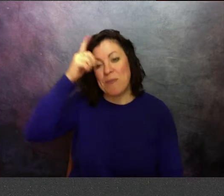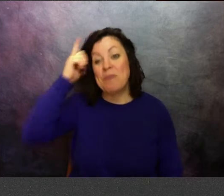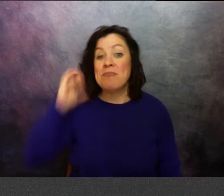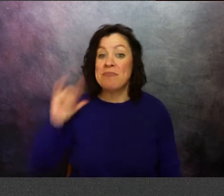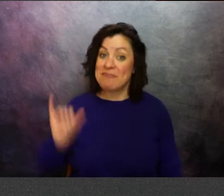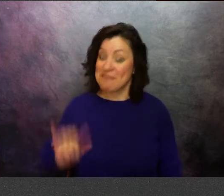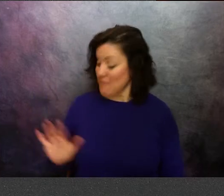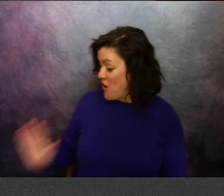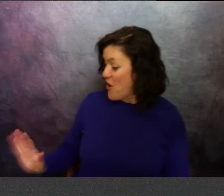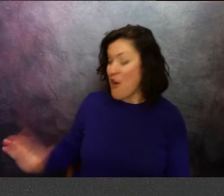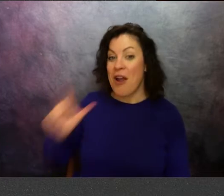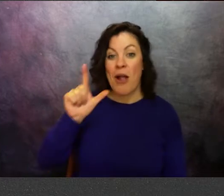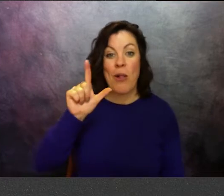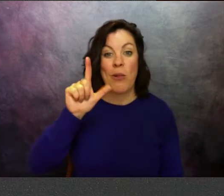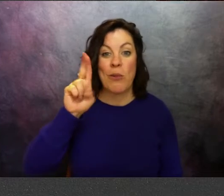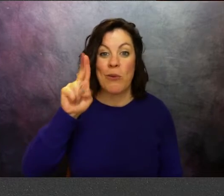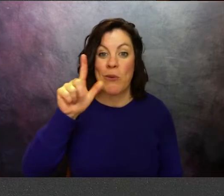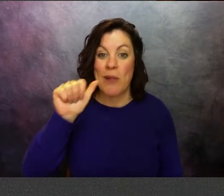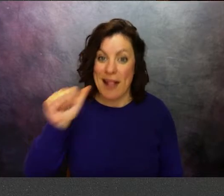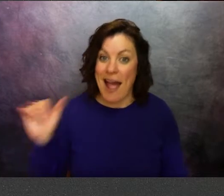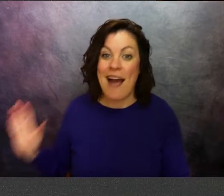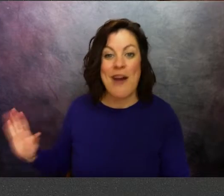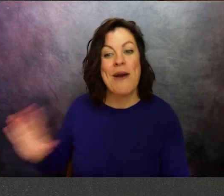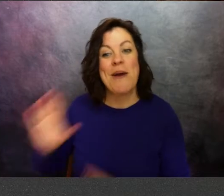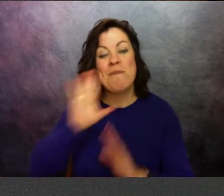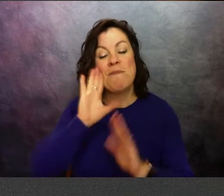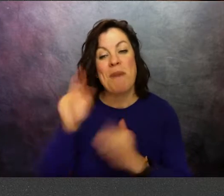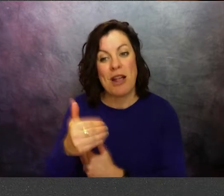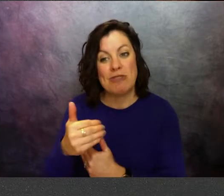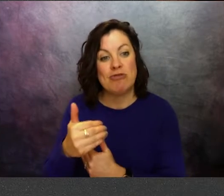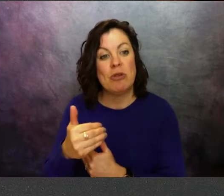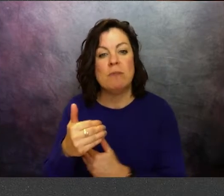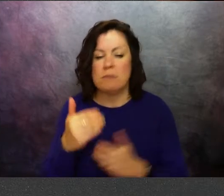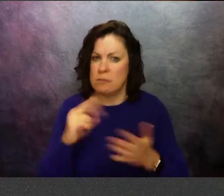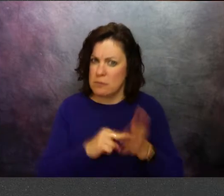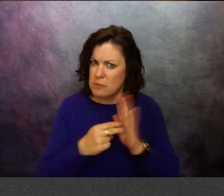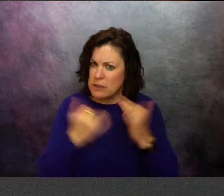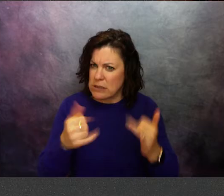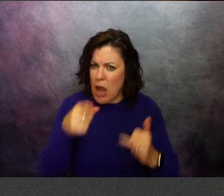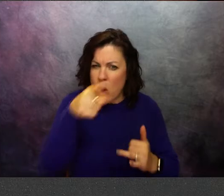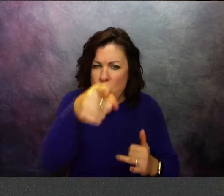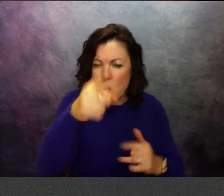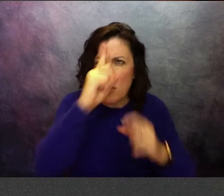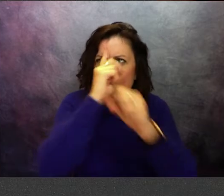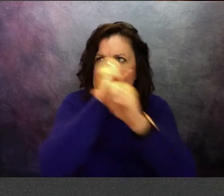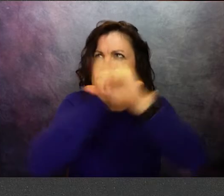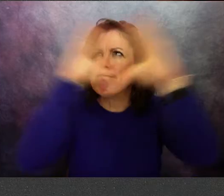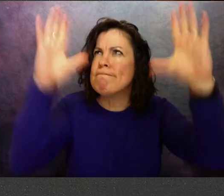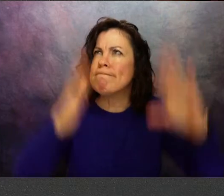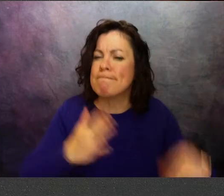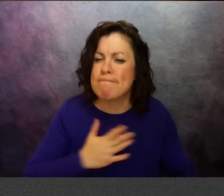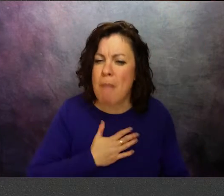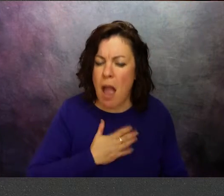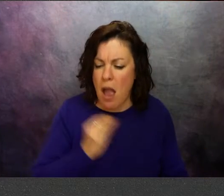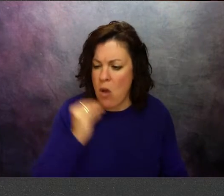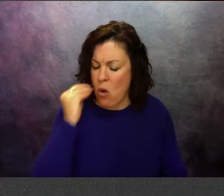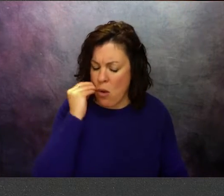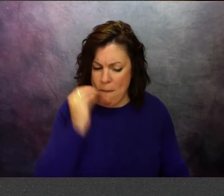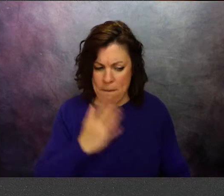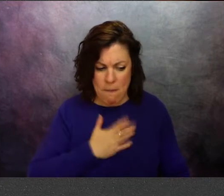So that's Lula's room. She sleeps in, think in your head. Hmm. What does my room look like?